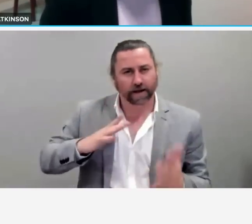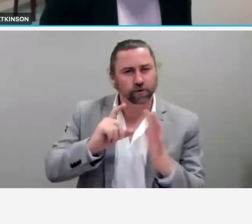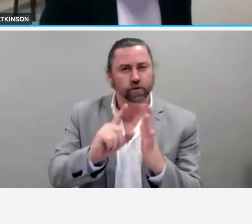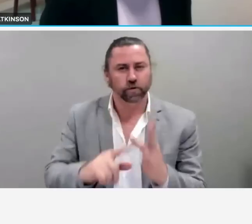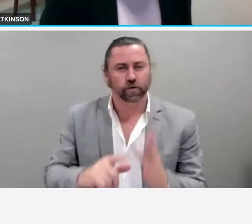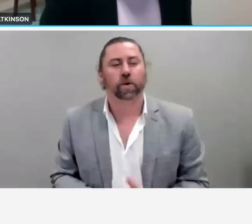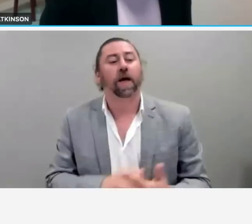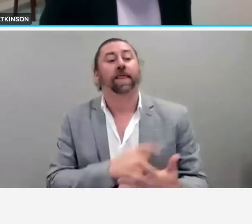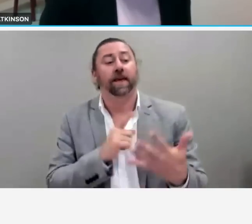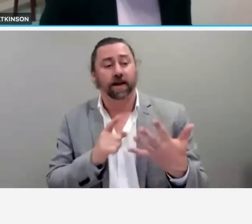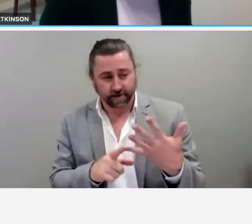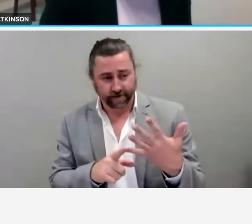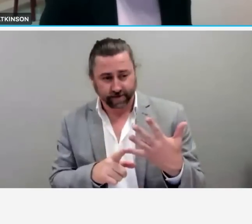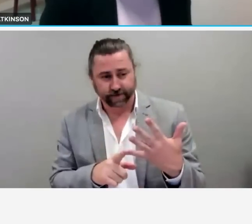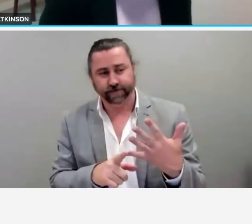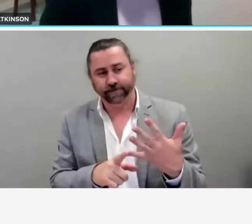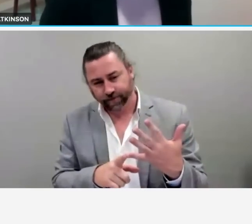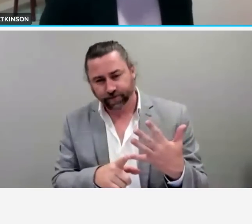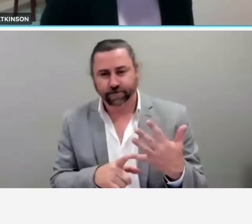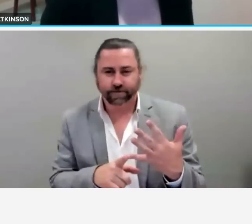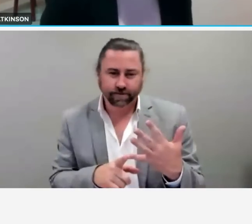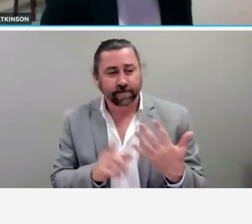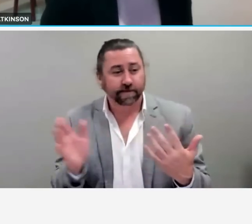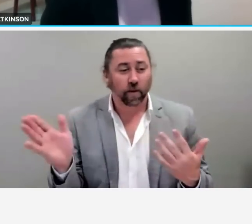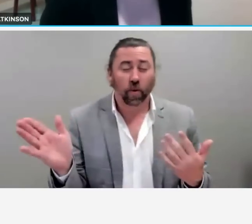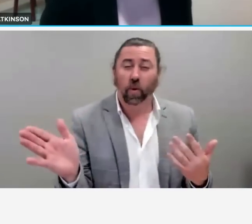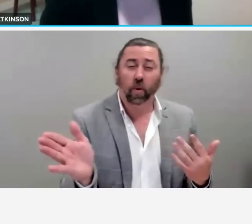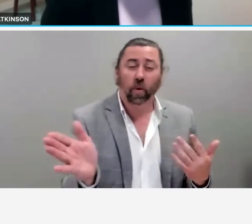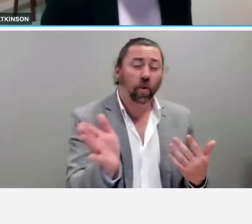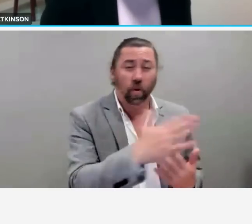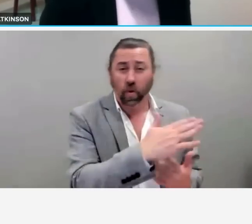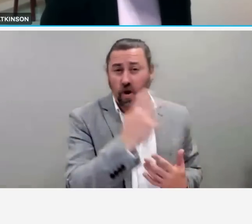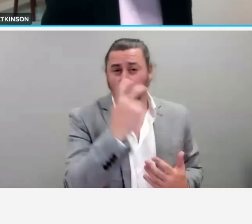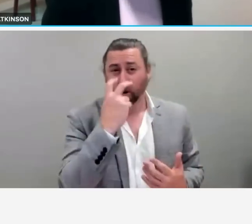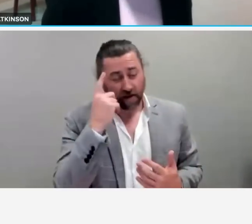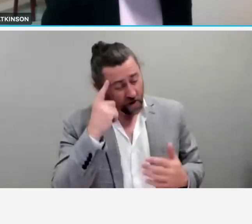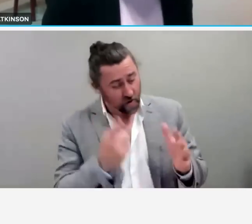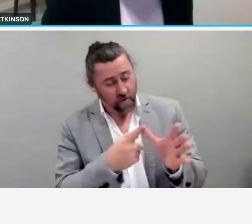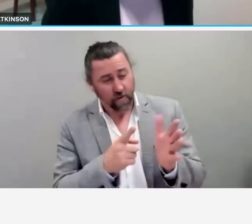Lastly pretty much every older person we've spoken to has told us we need to do a better job of